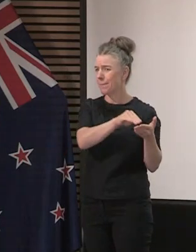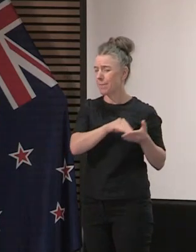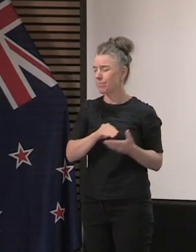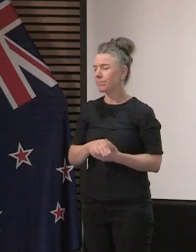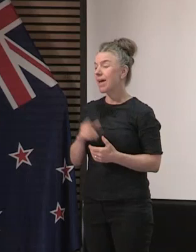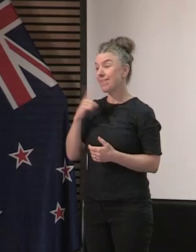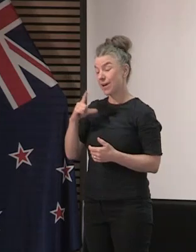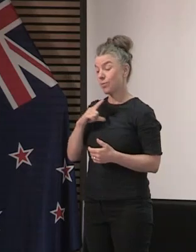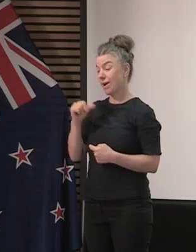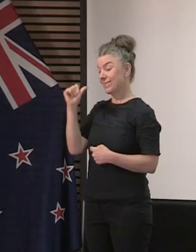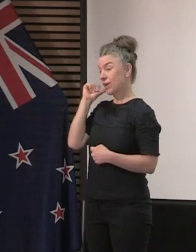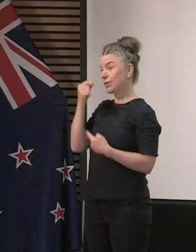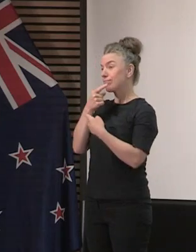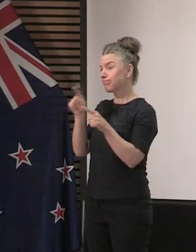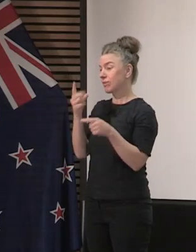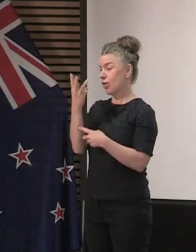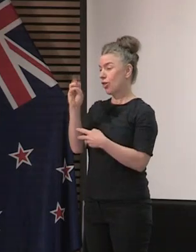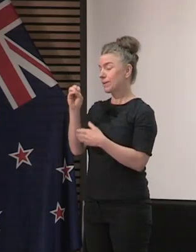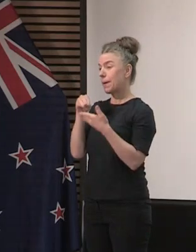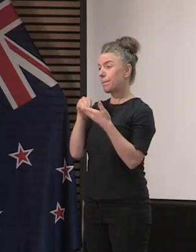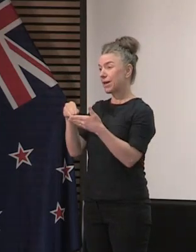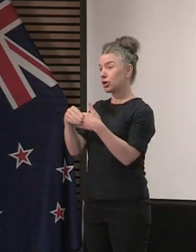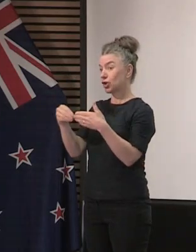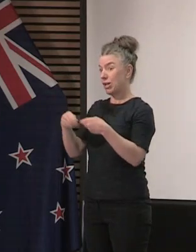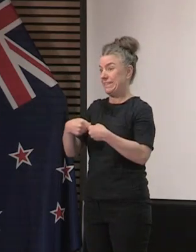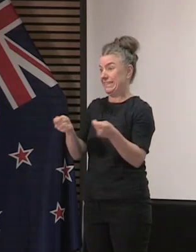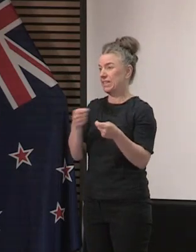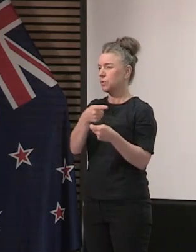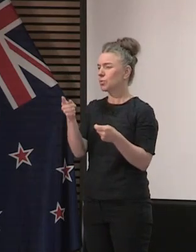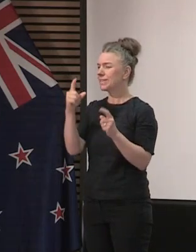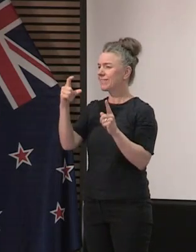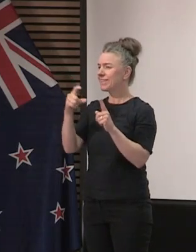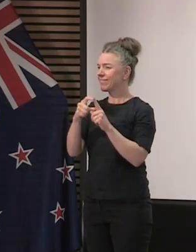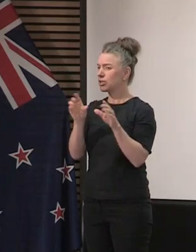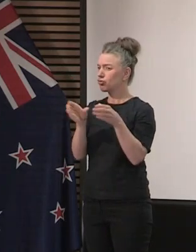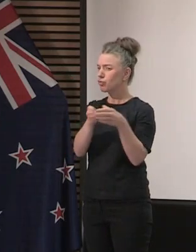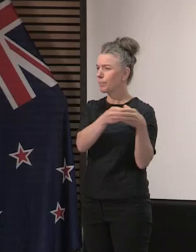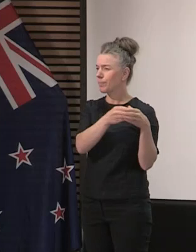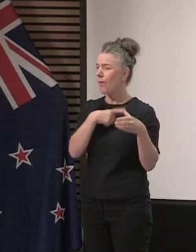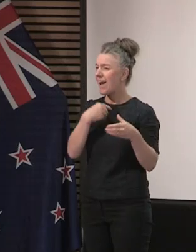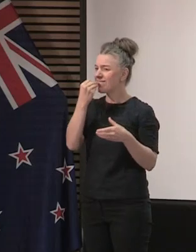hard to ensure that we're meeting need where it exist, which is why yesterday we put